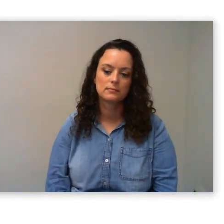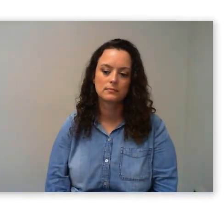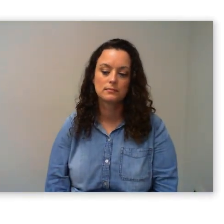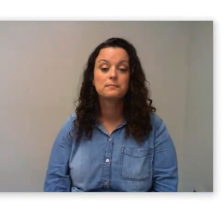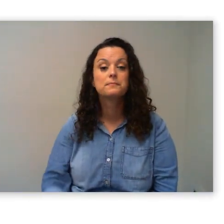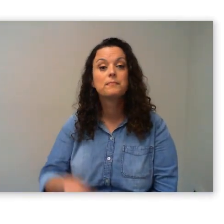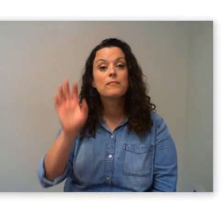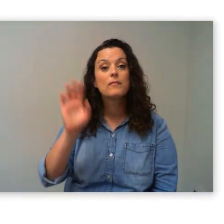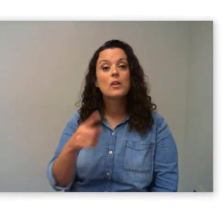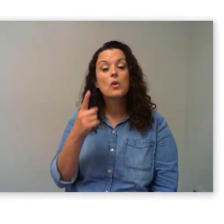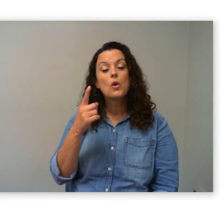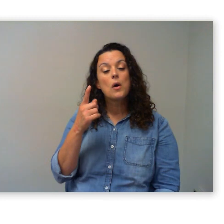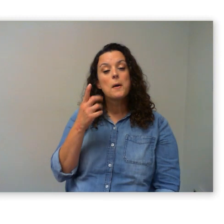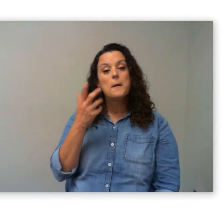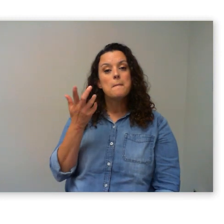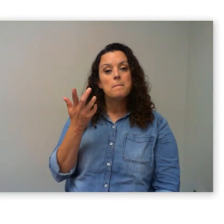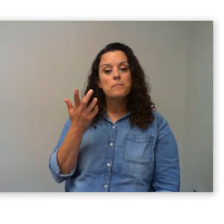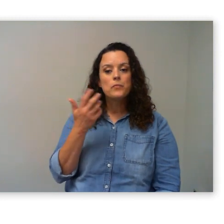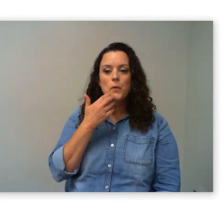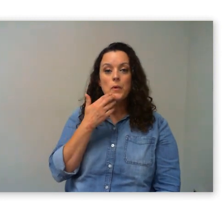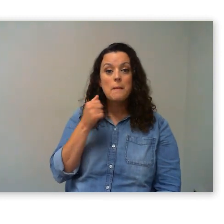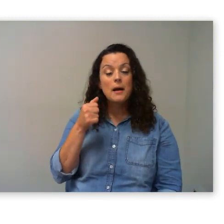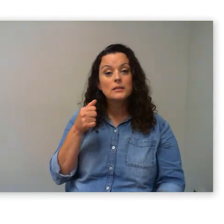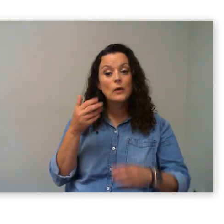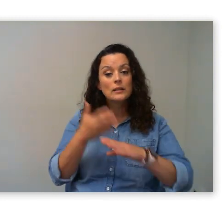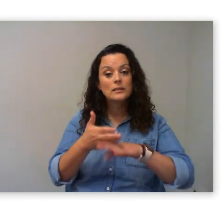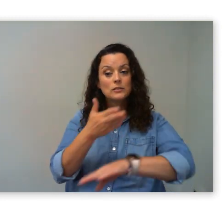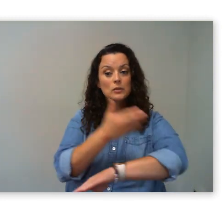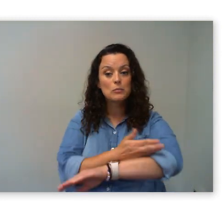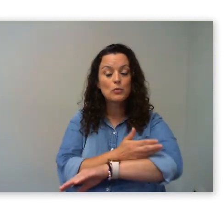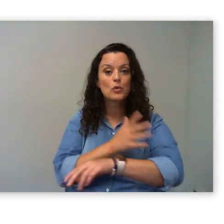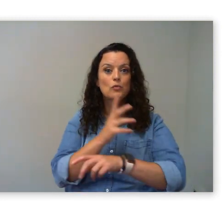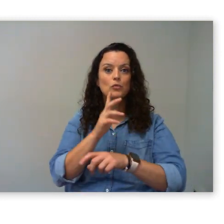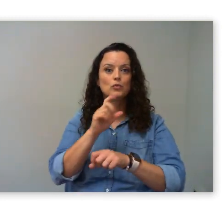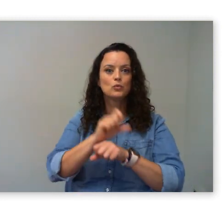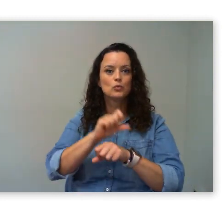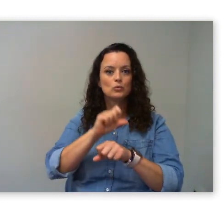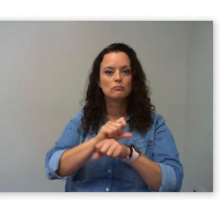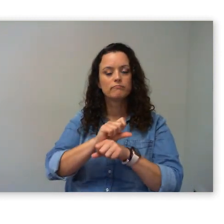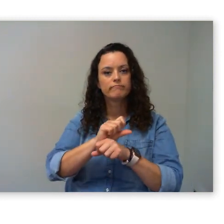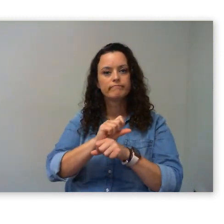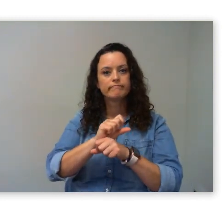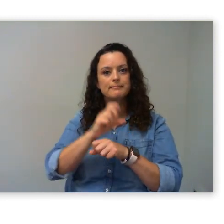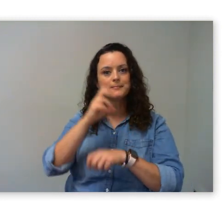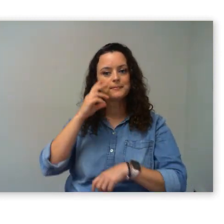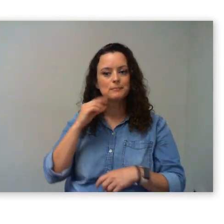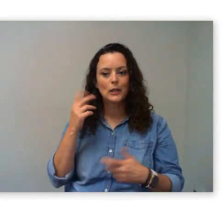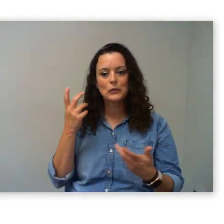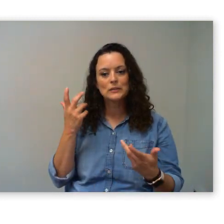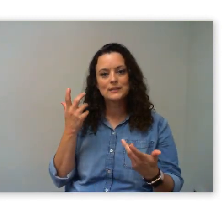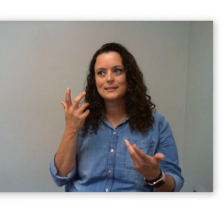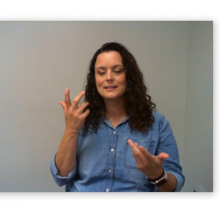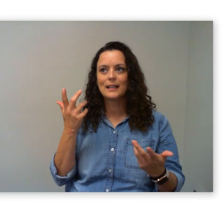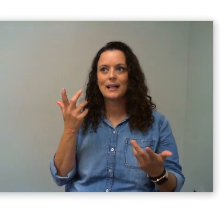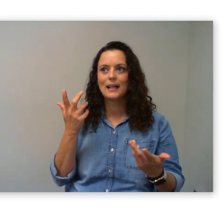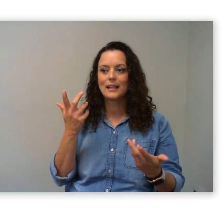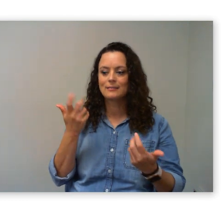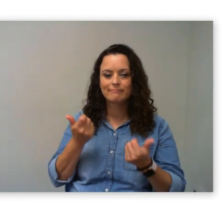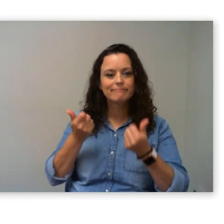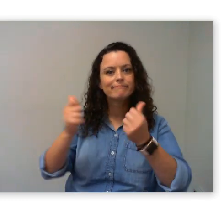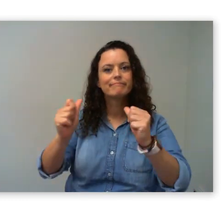so one of the best ways to improve your experience is just to to make an effort to communicate